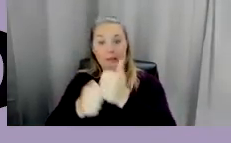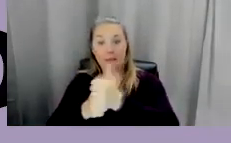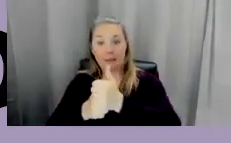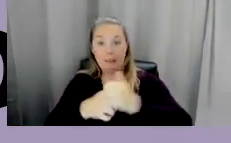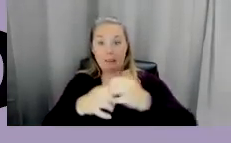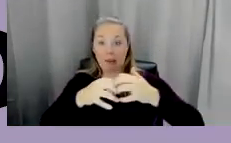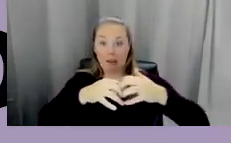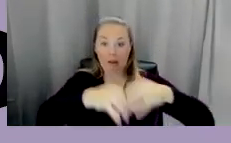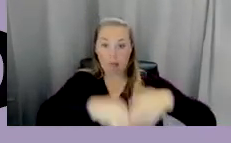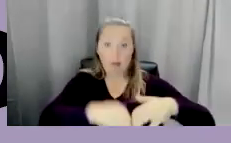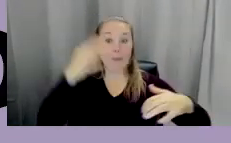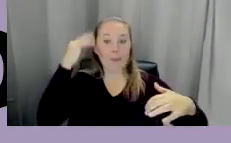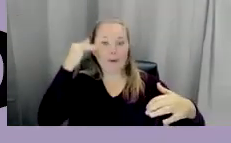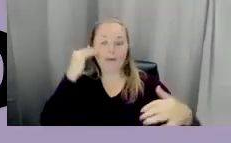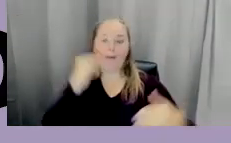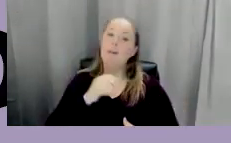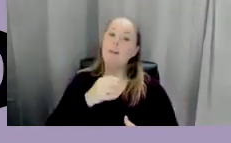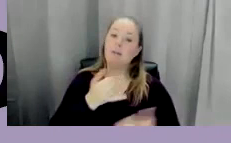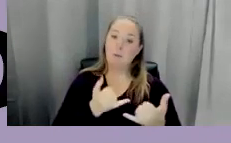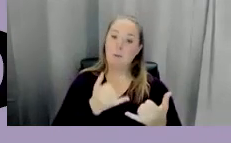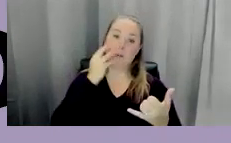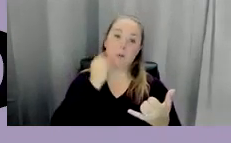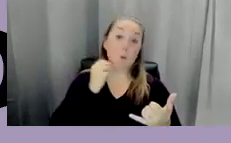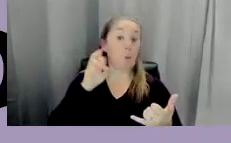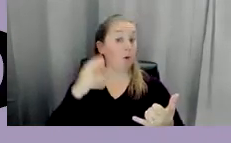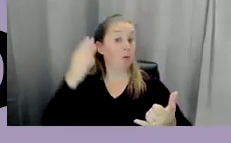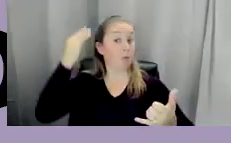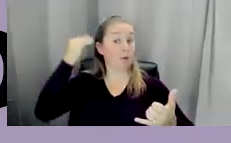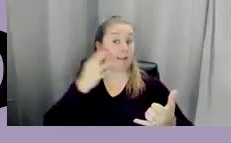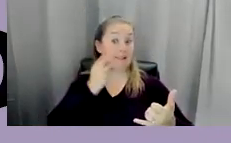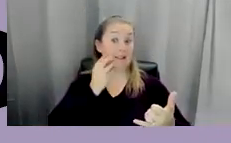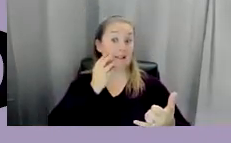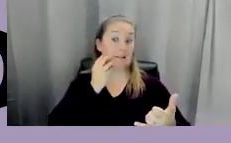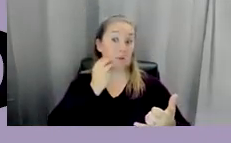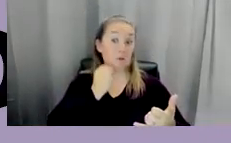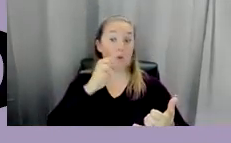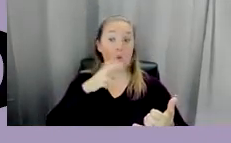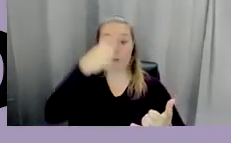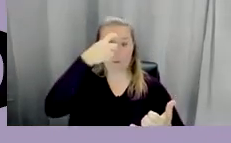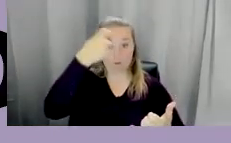PERSONS OR COMMUNITIES THAT ARE SUSCEPTIBLE